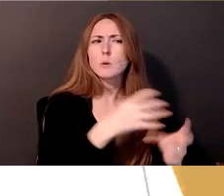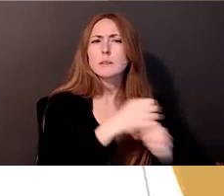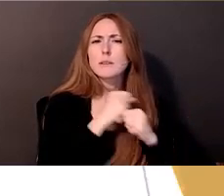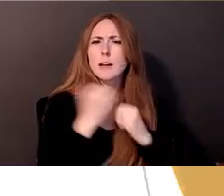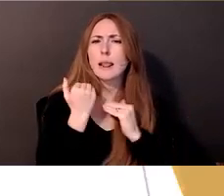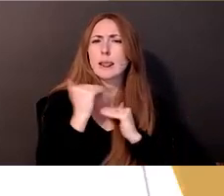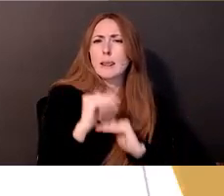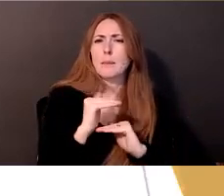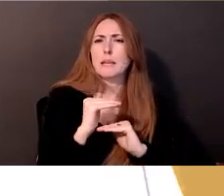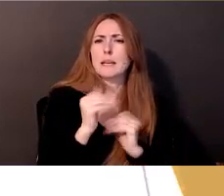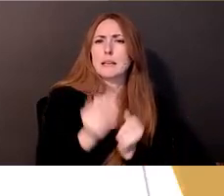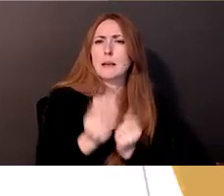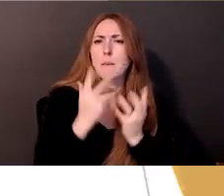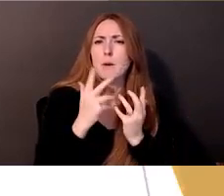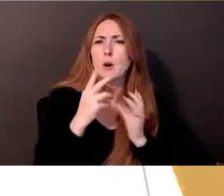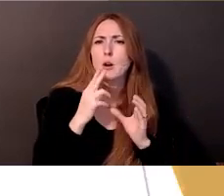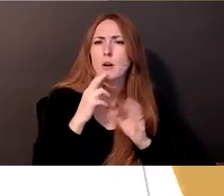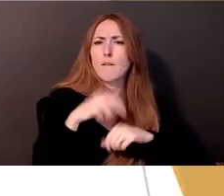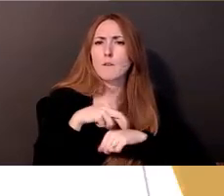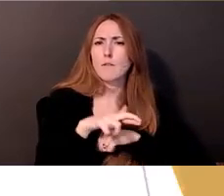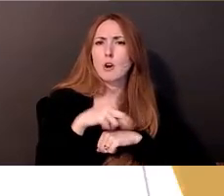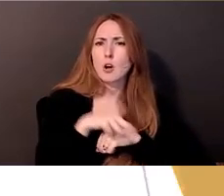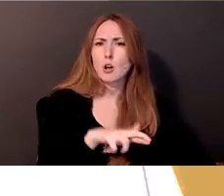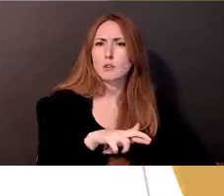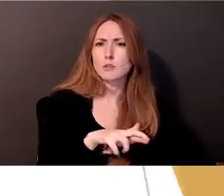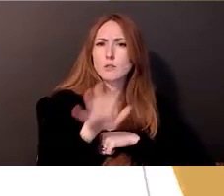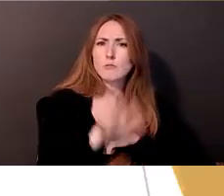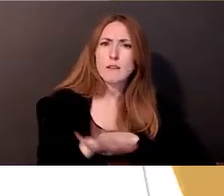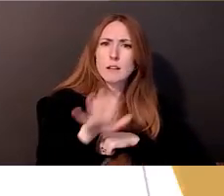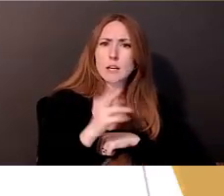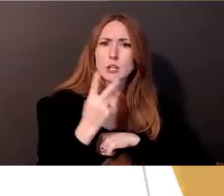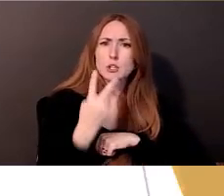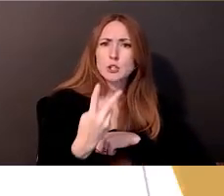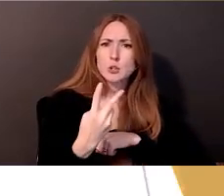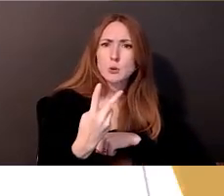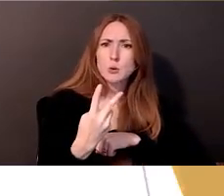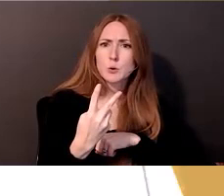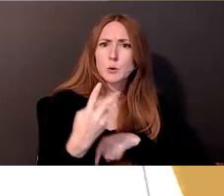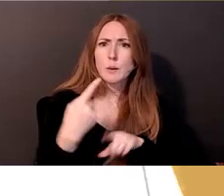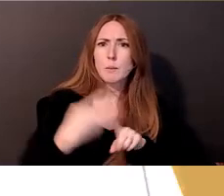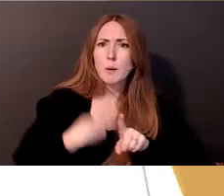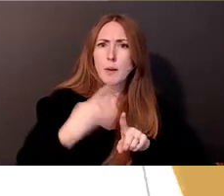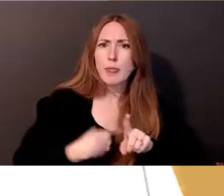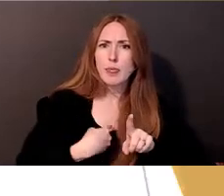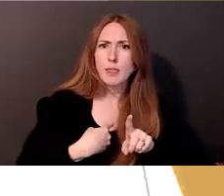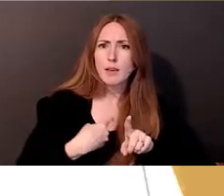for participants, roughly two per month per agency.